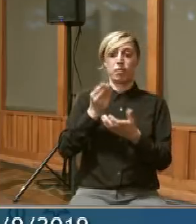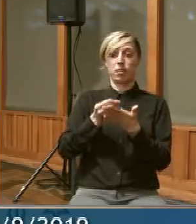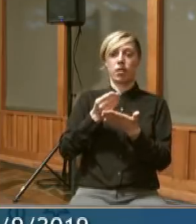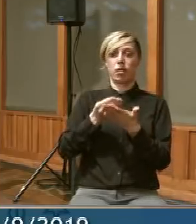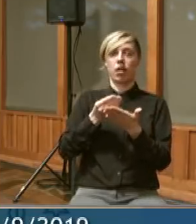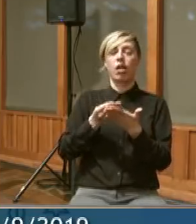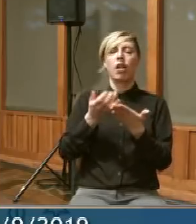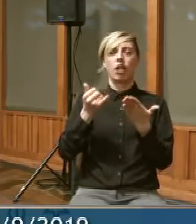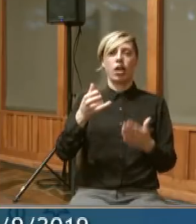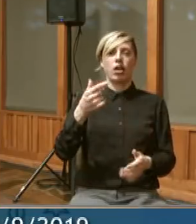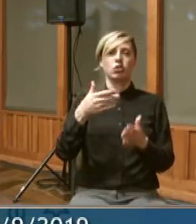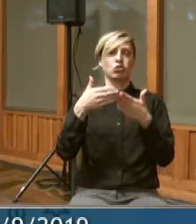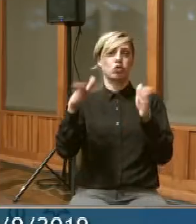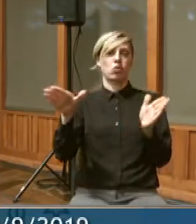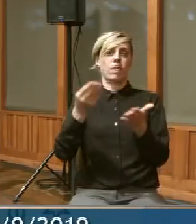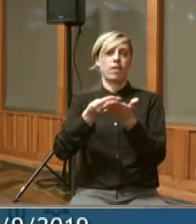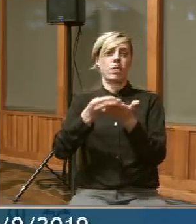AT MT. SCOTT AND WHICH ARE CRITICALLY IMPORTANT, WHICH HAVE